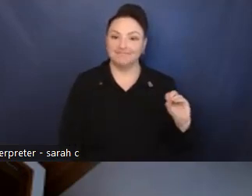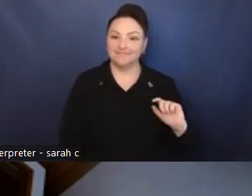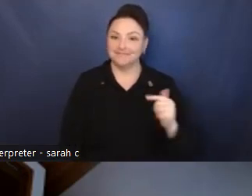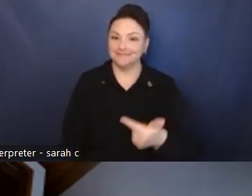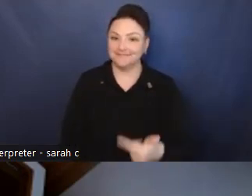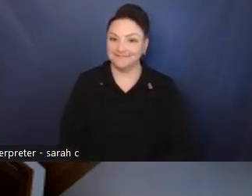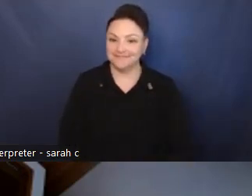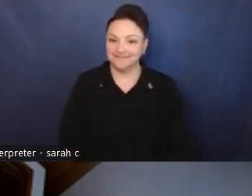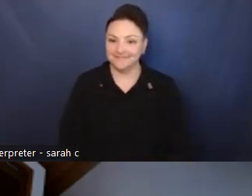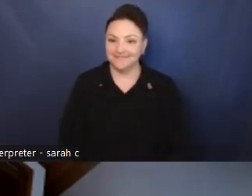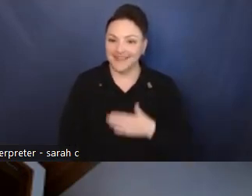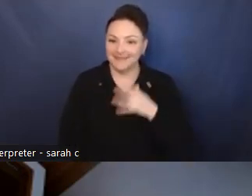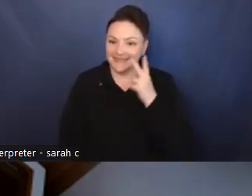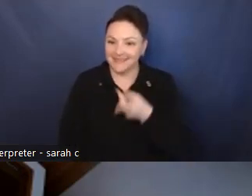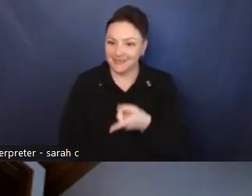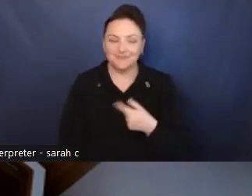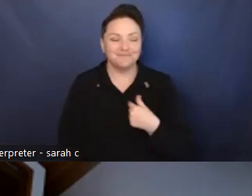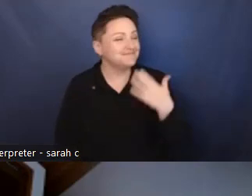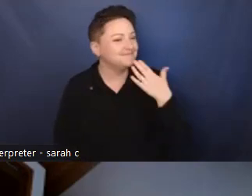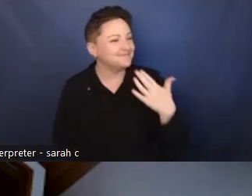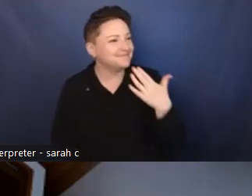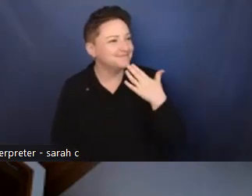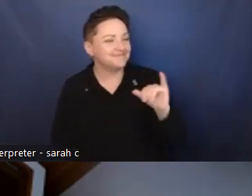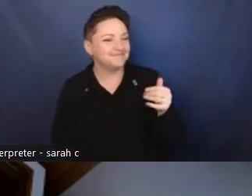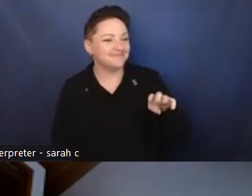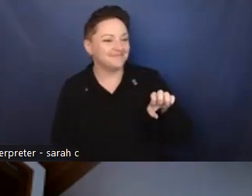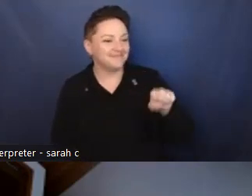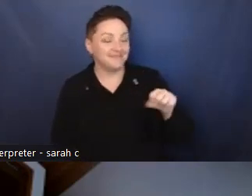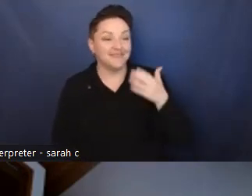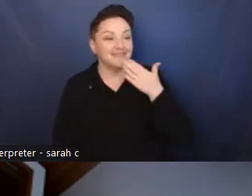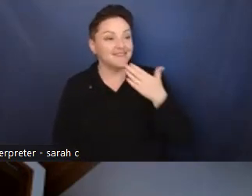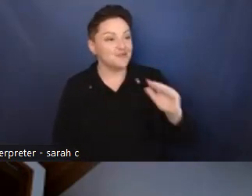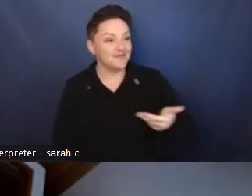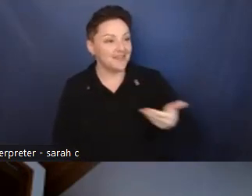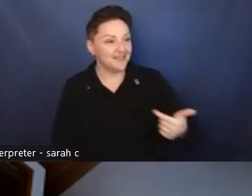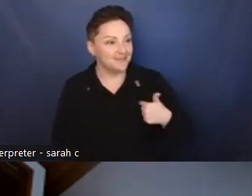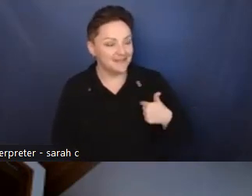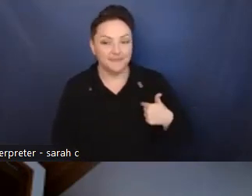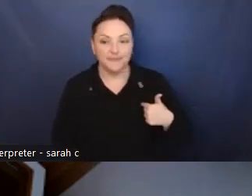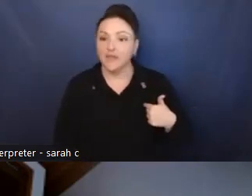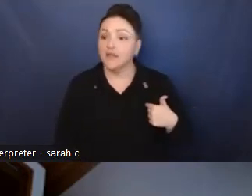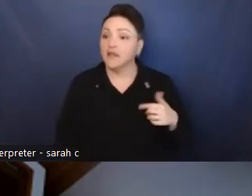Hi good afternoon James. Thank you for inviting me. Is someone going to are you able